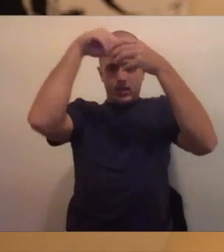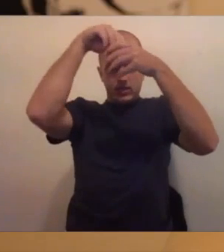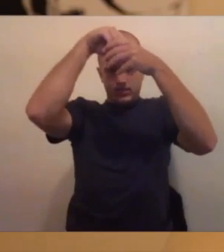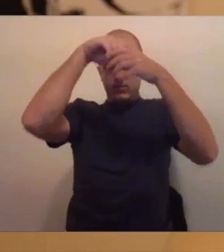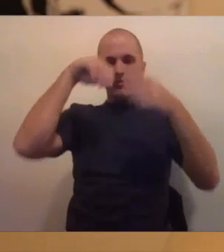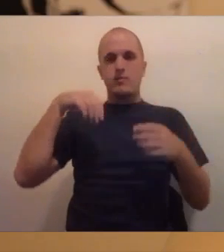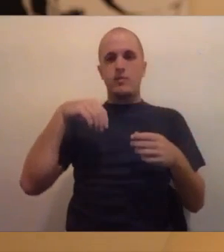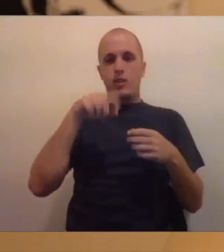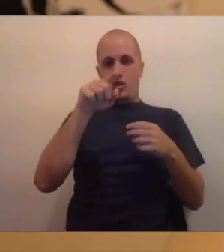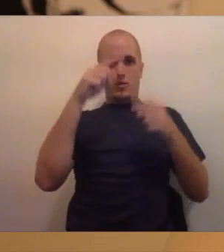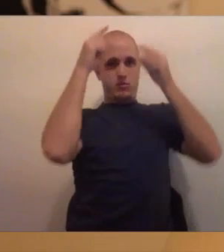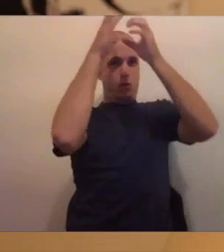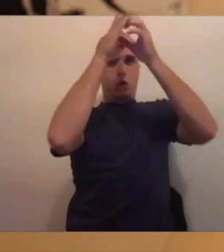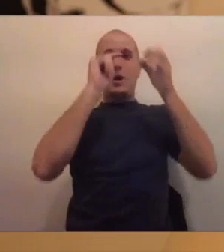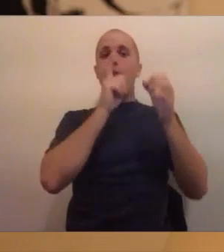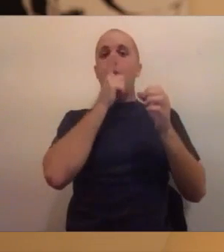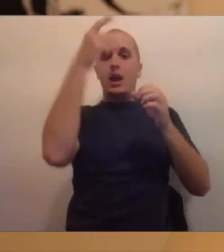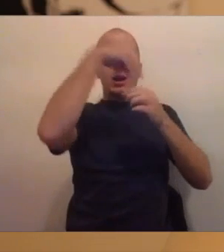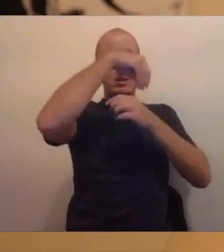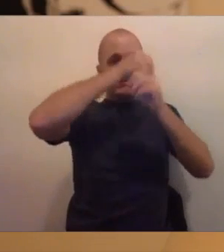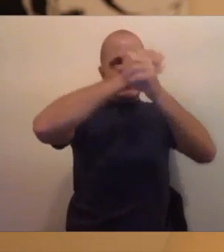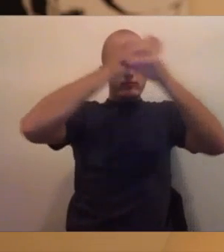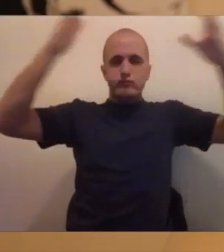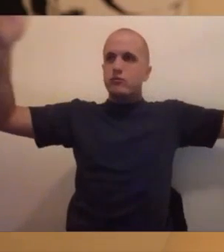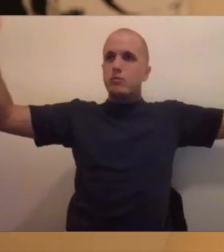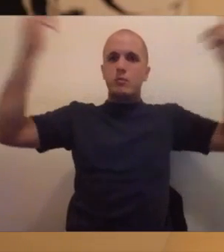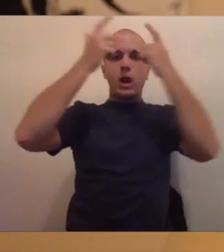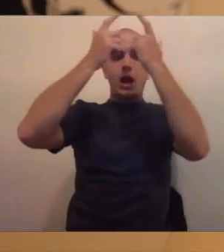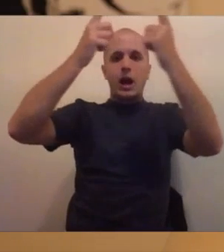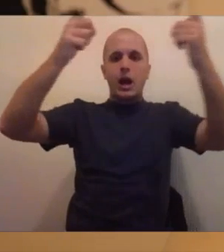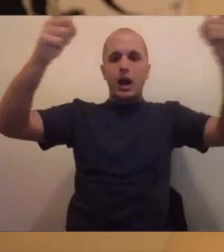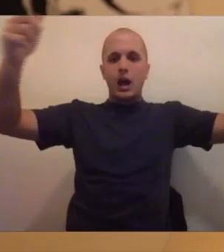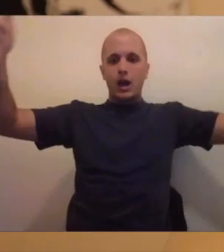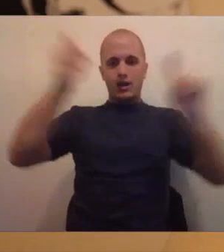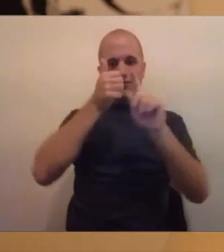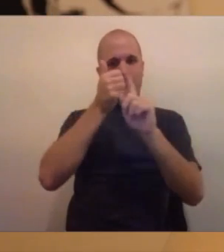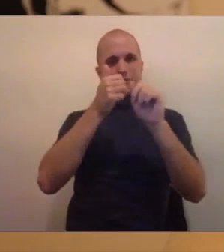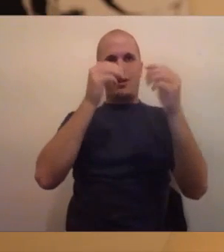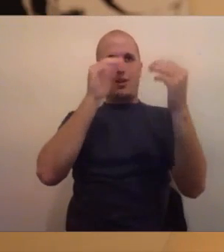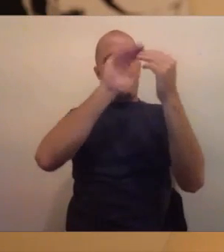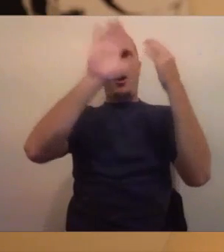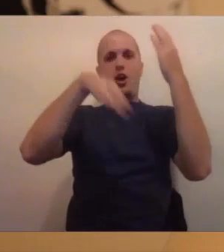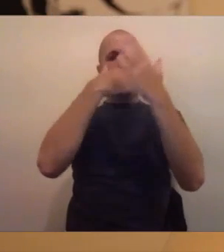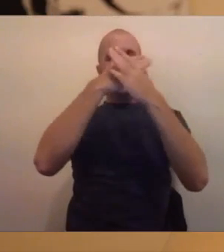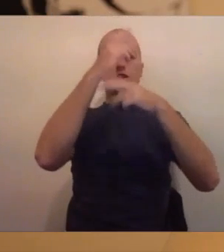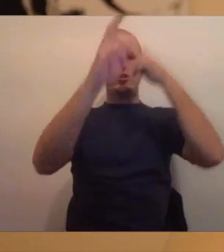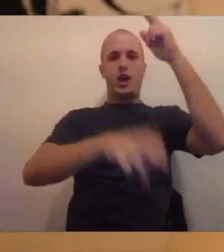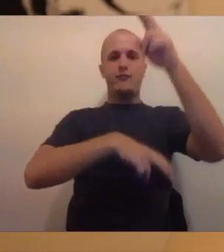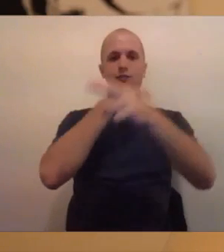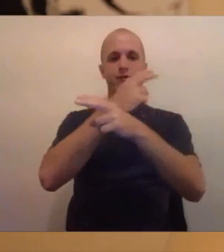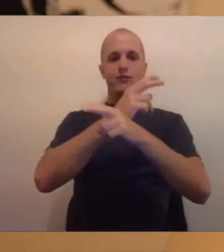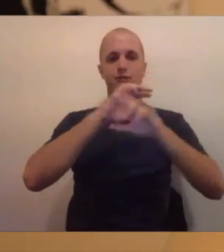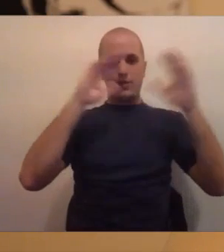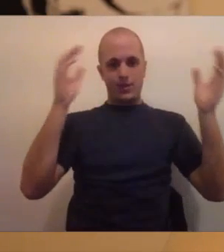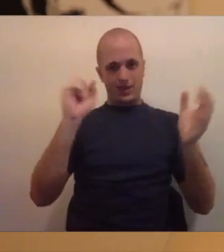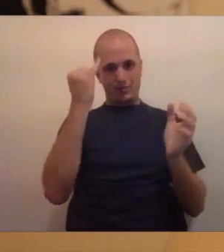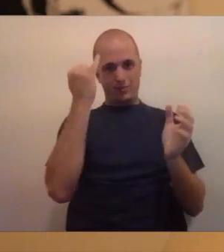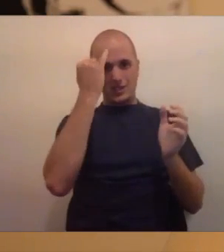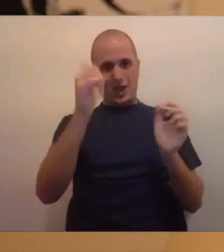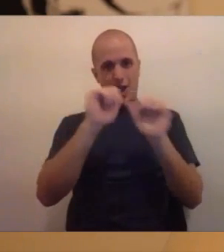inner-consciousness. Inner-consciousness is so vast it can be expanded in the whole universe.